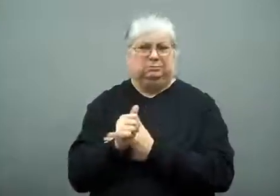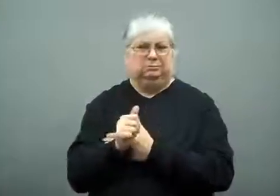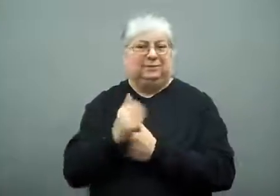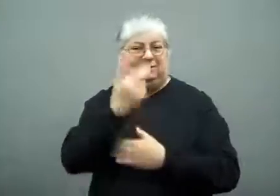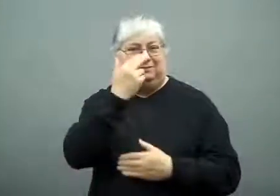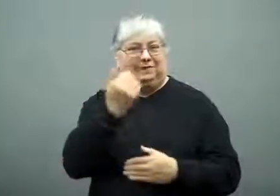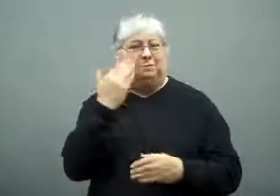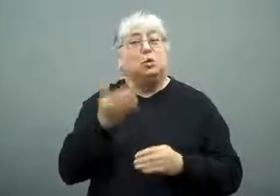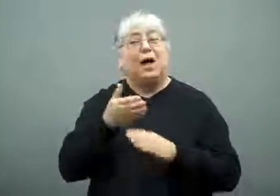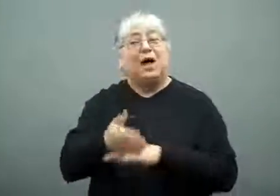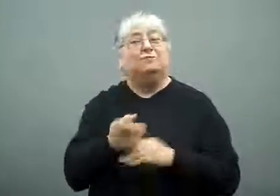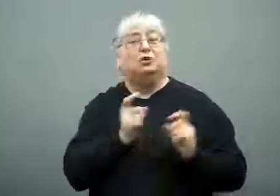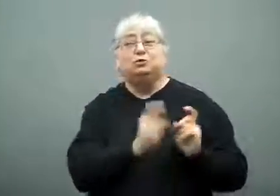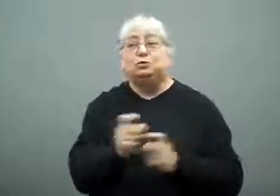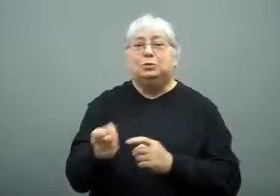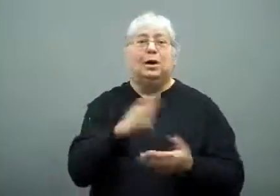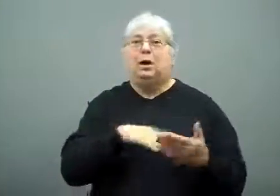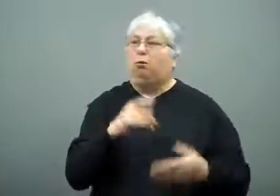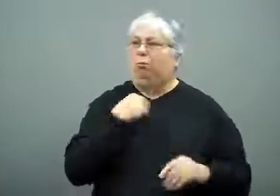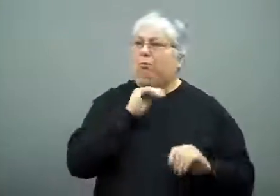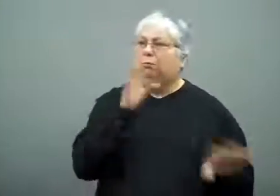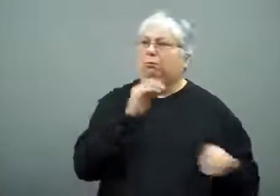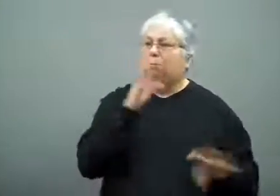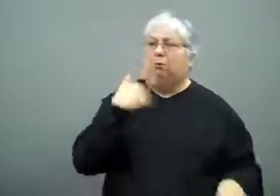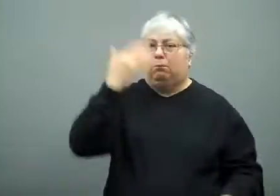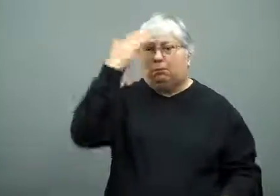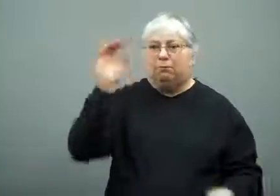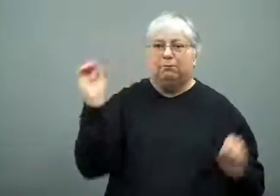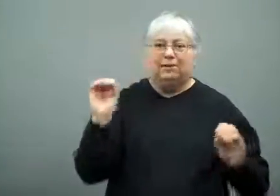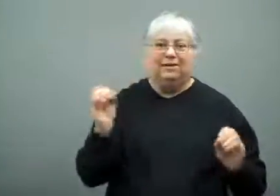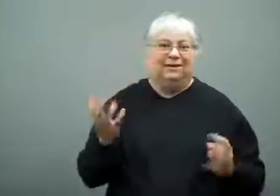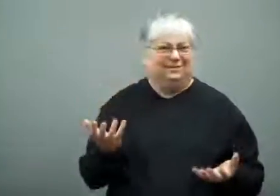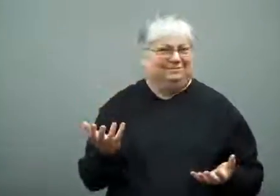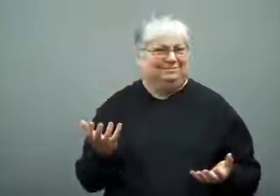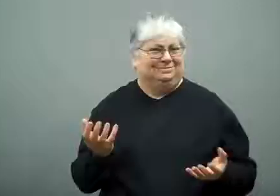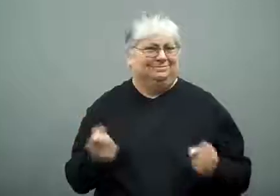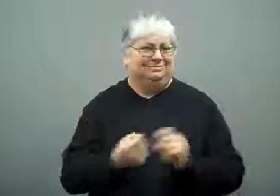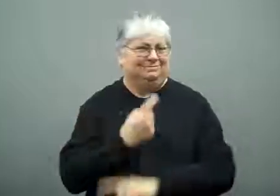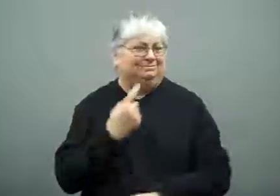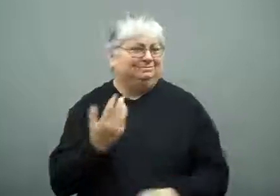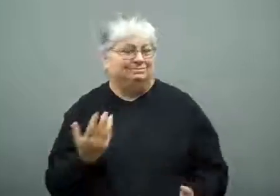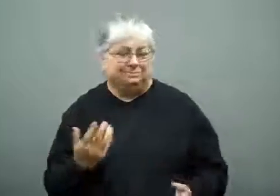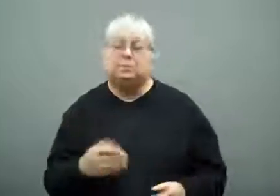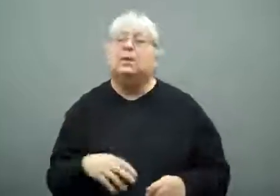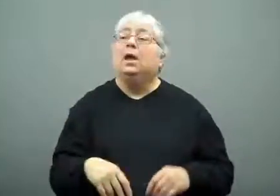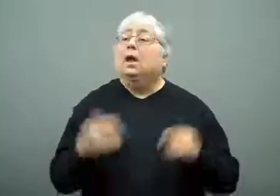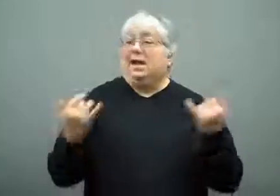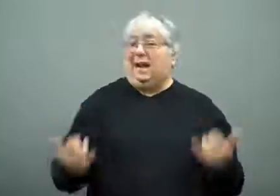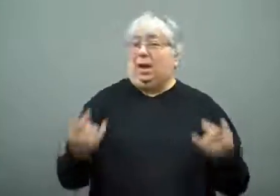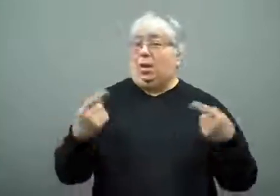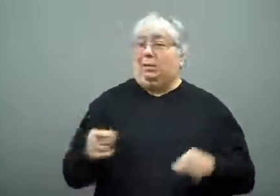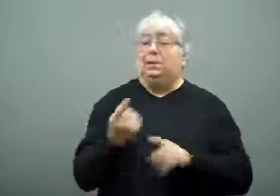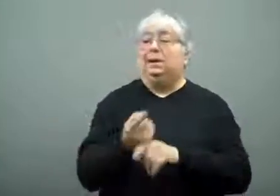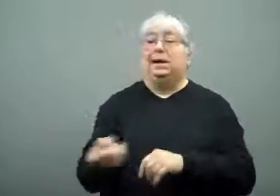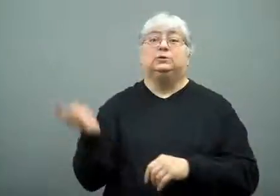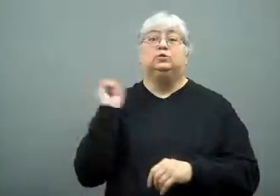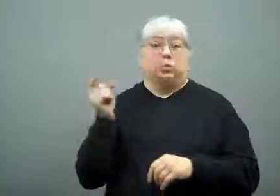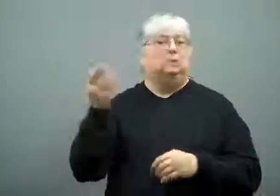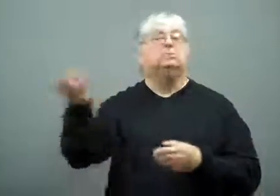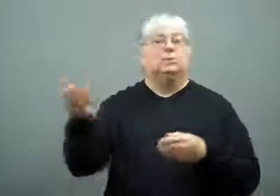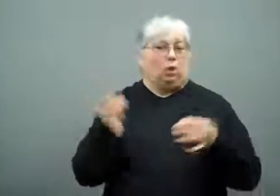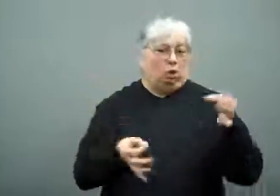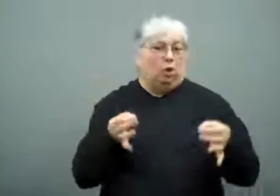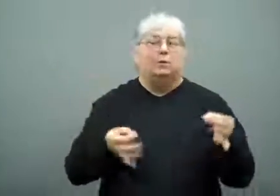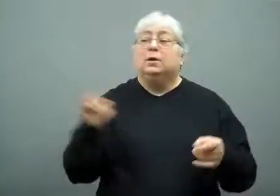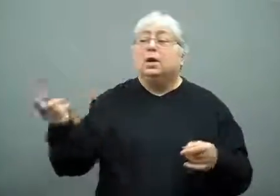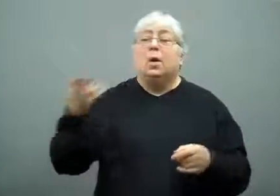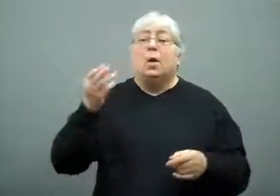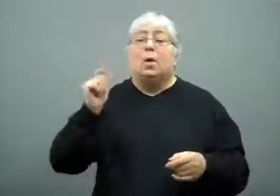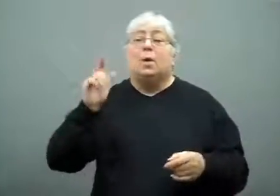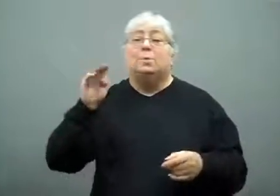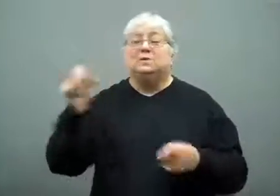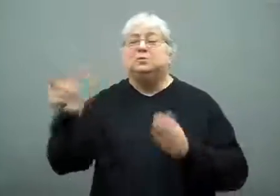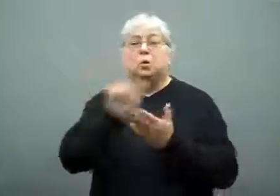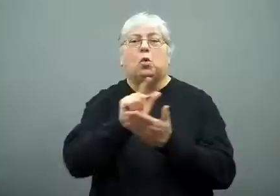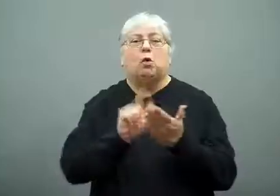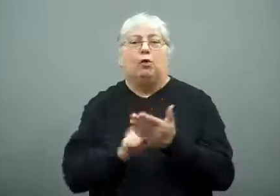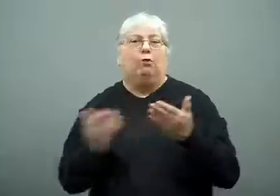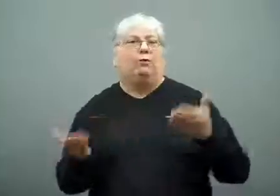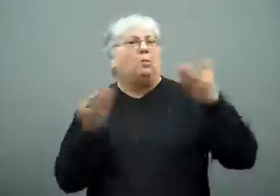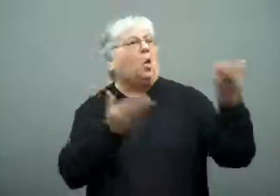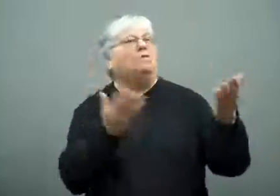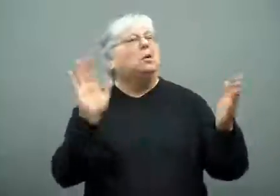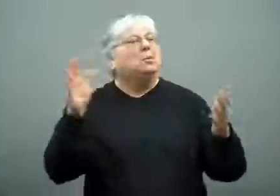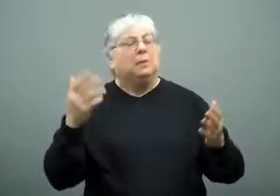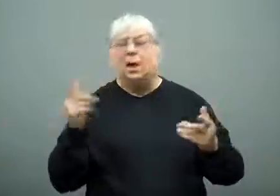That's interesting, because after the shooting, the college denied any knowledge.